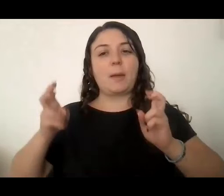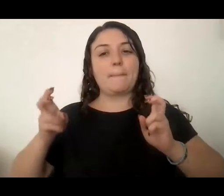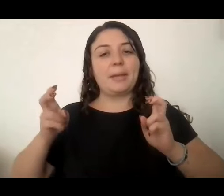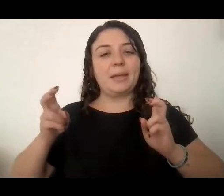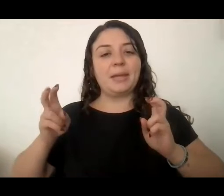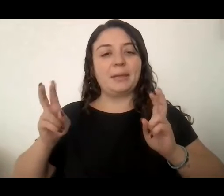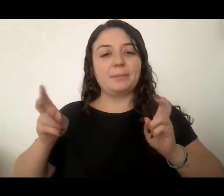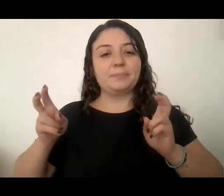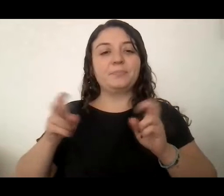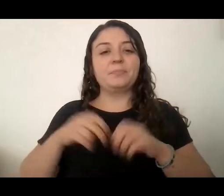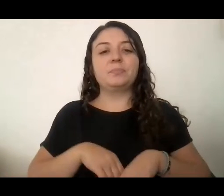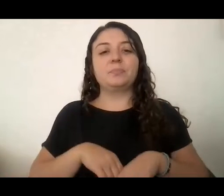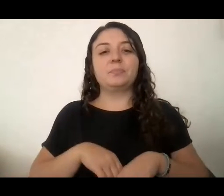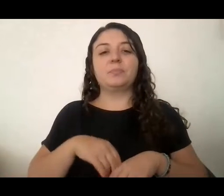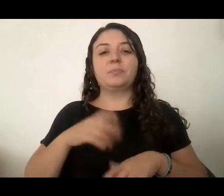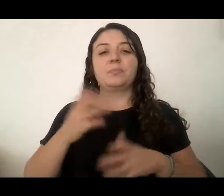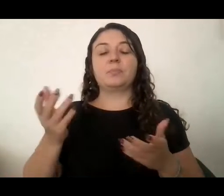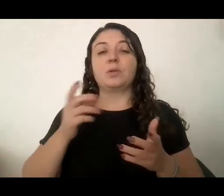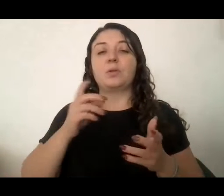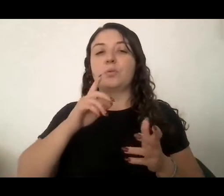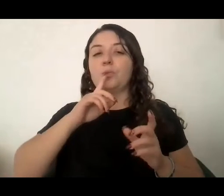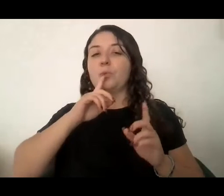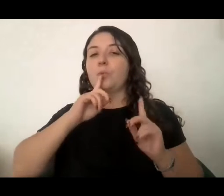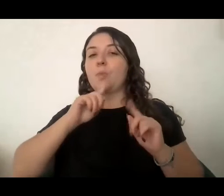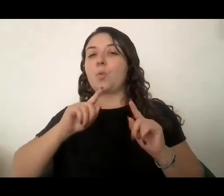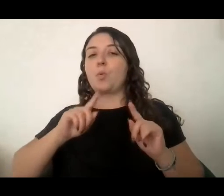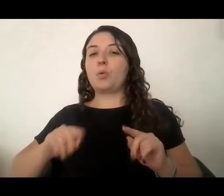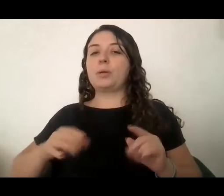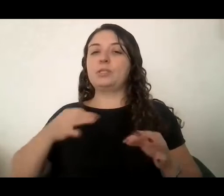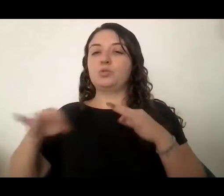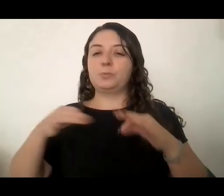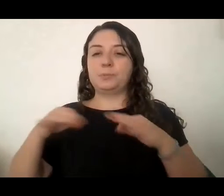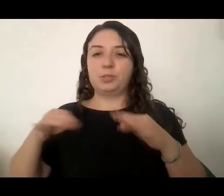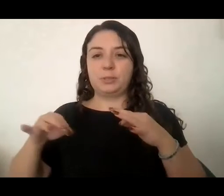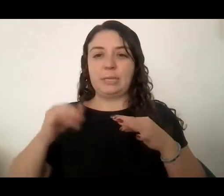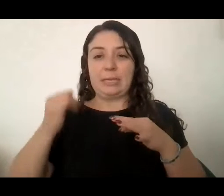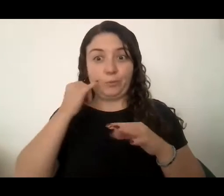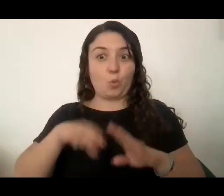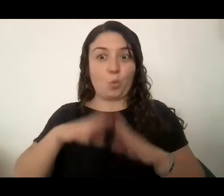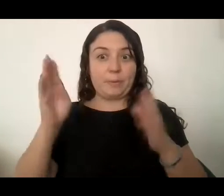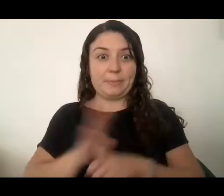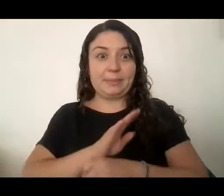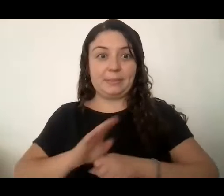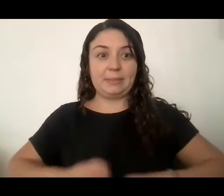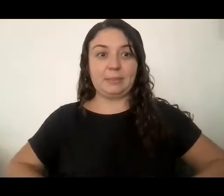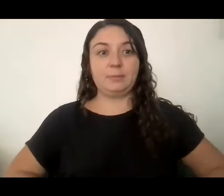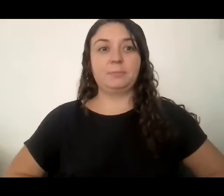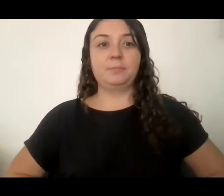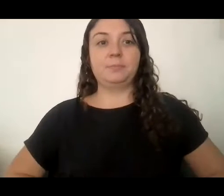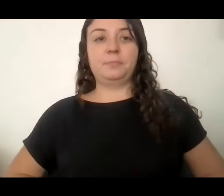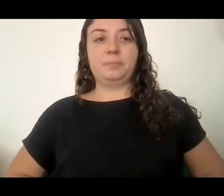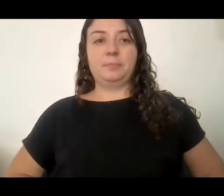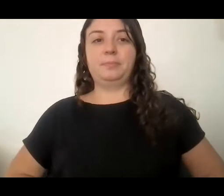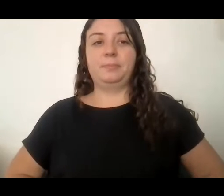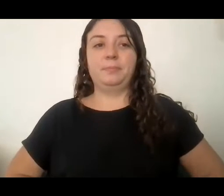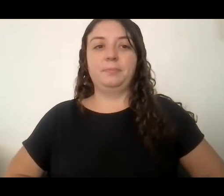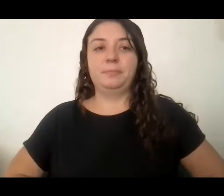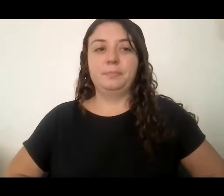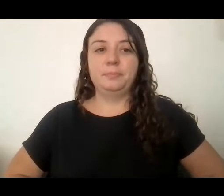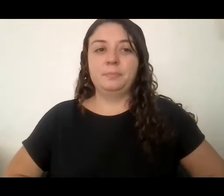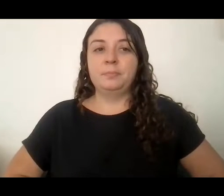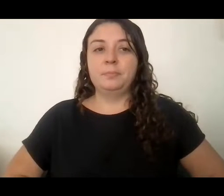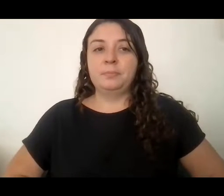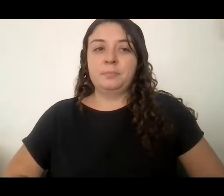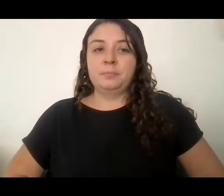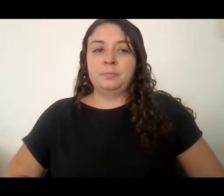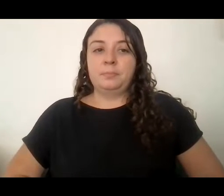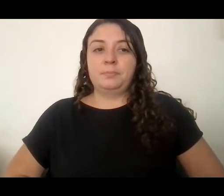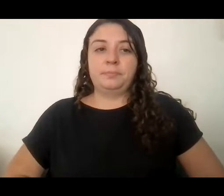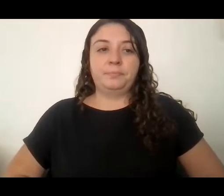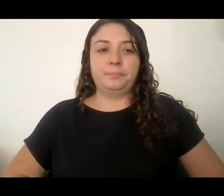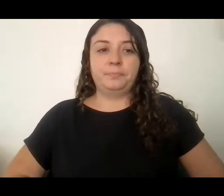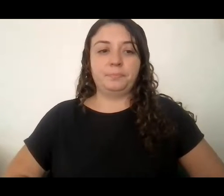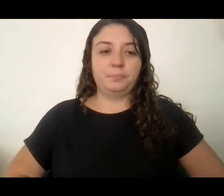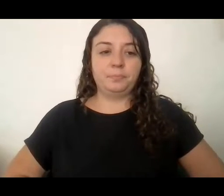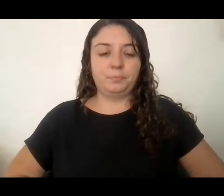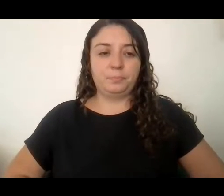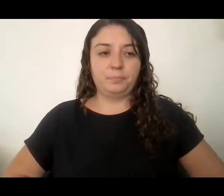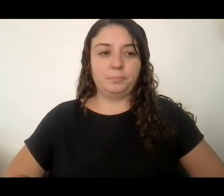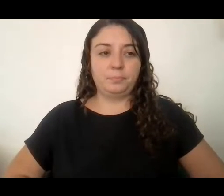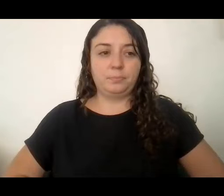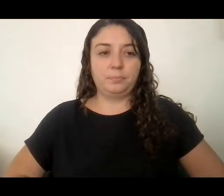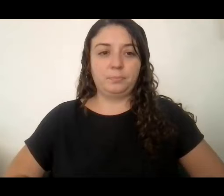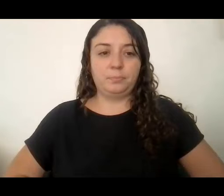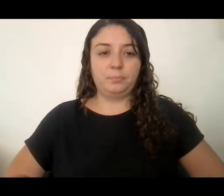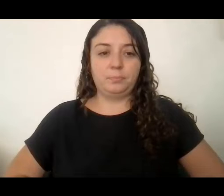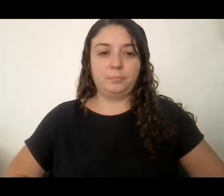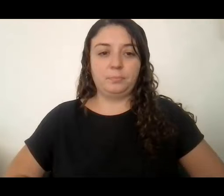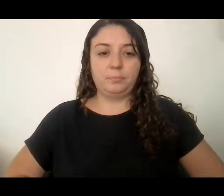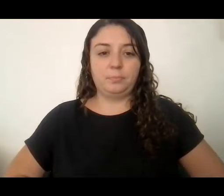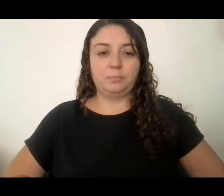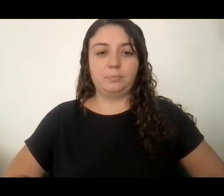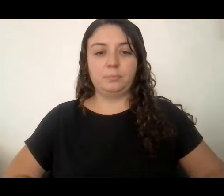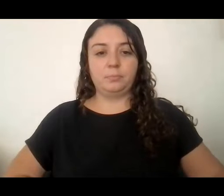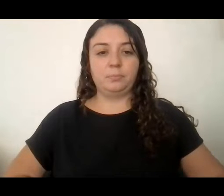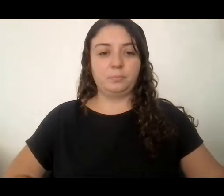which is reporting when the business opens, a description of the business.